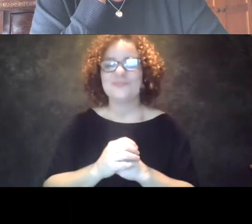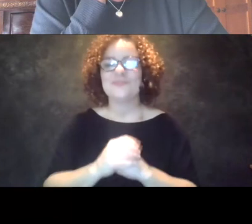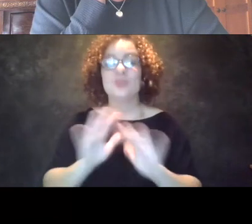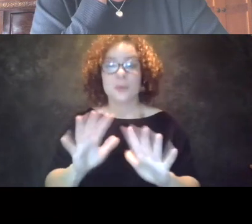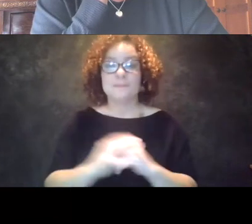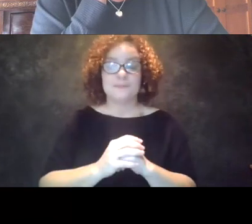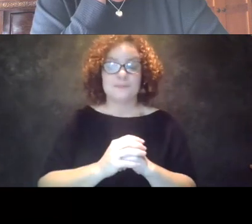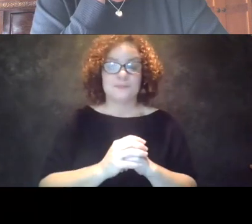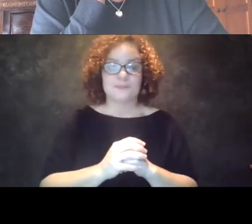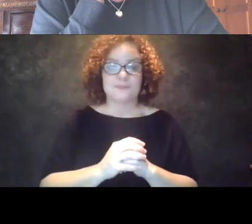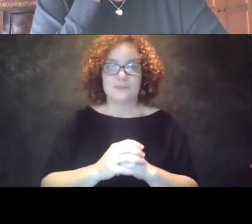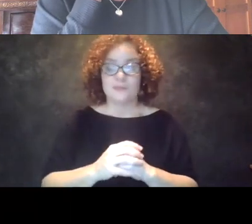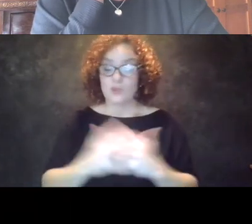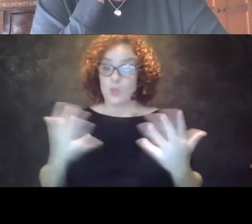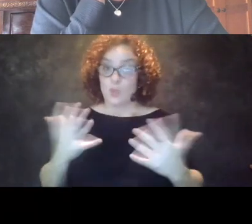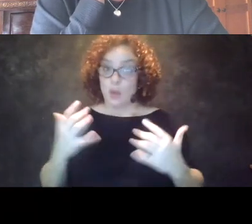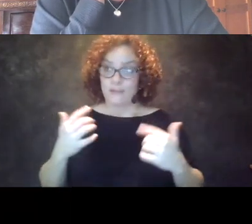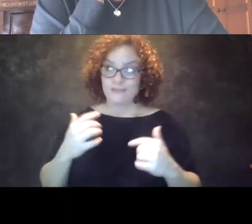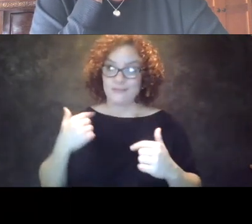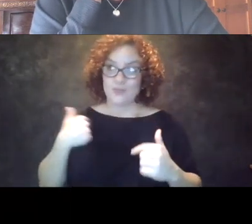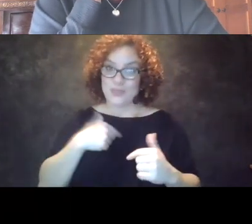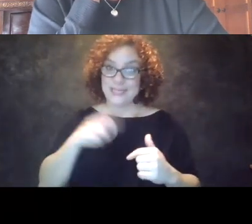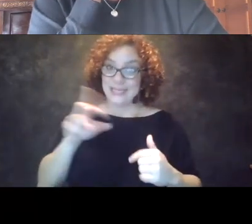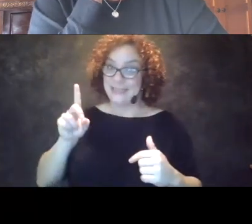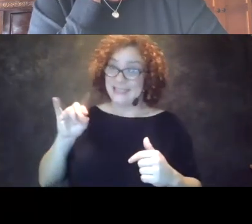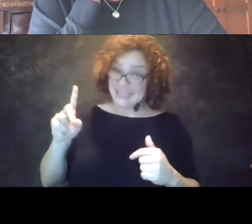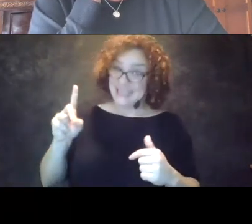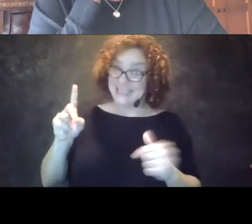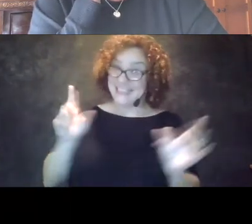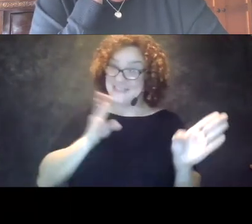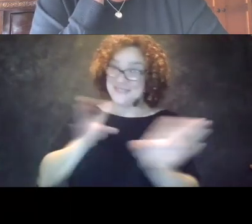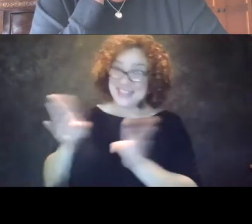you what's planned for the what was planned for the last bit was we're going to talk about